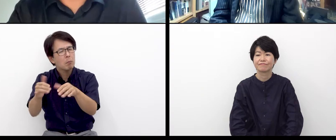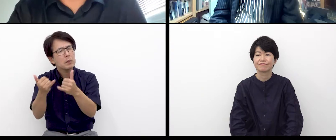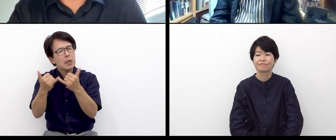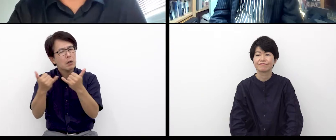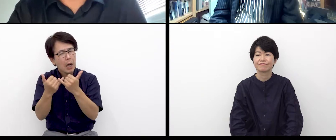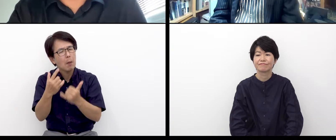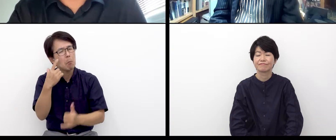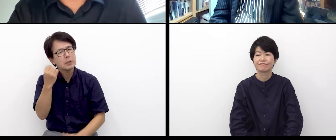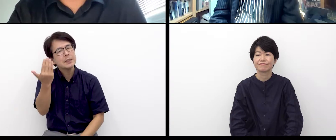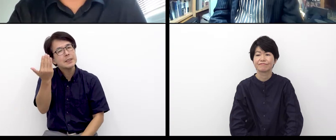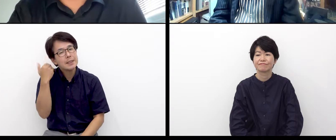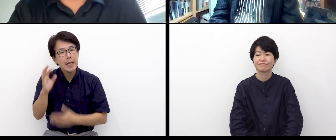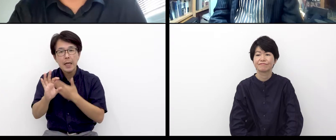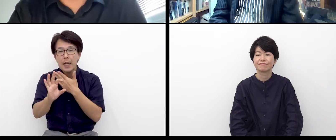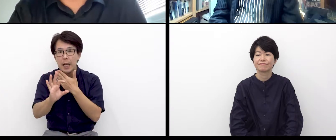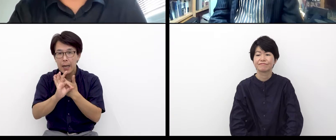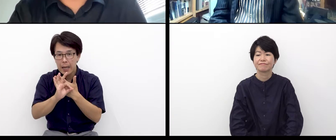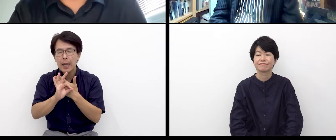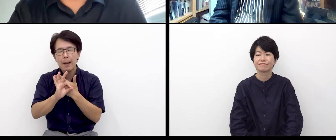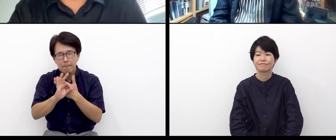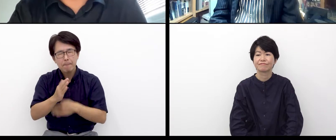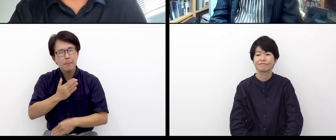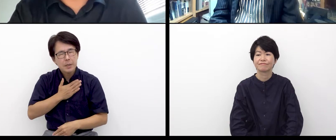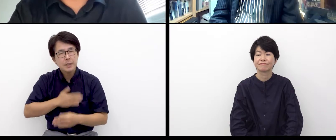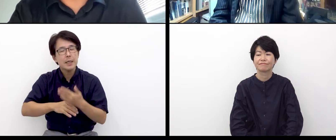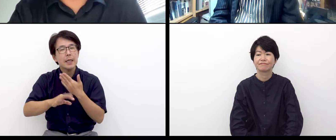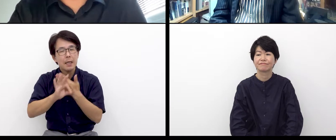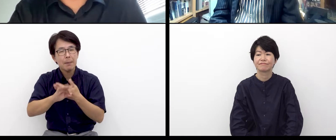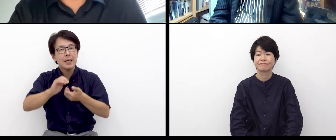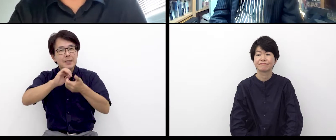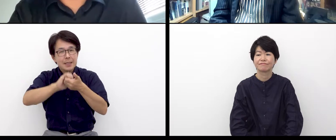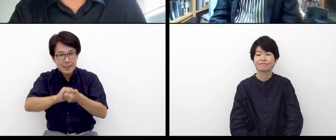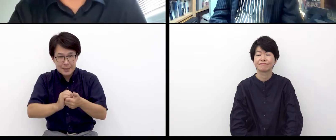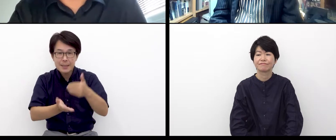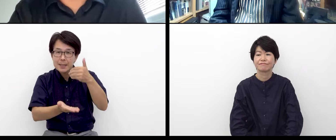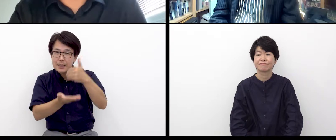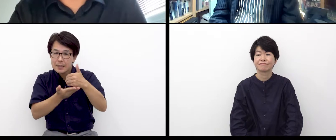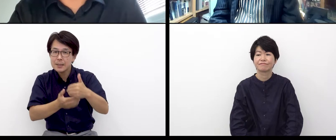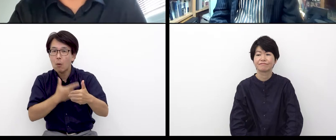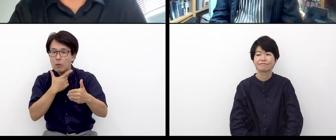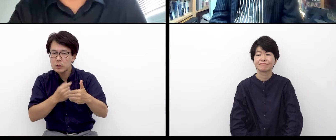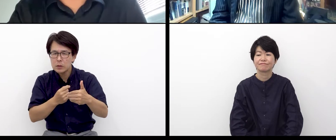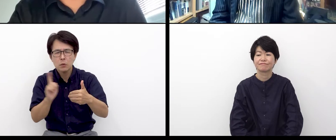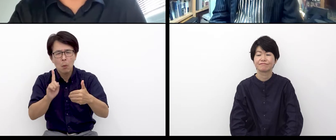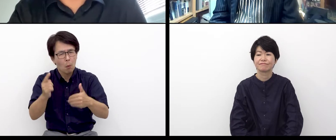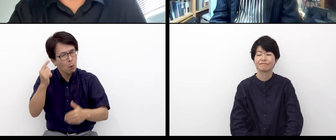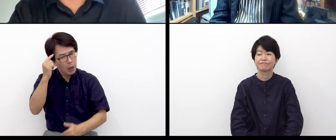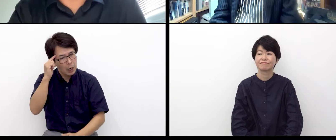Do you know any such cases?